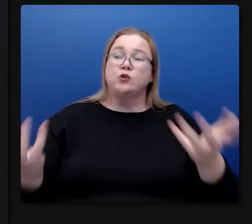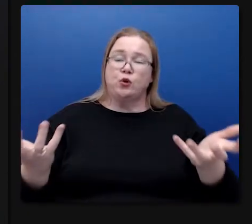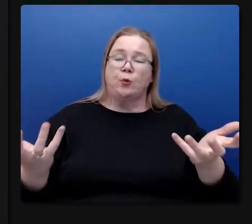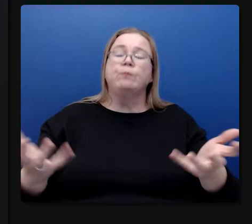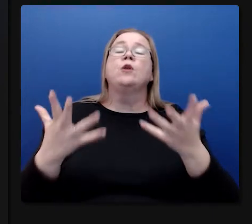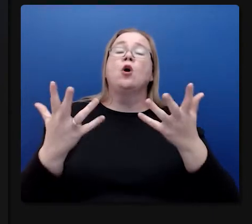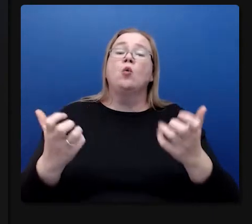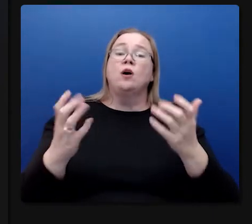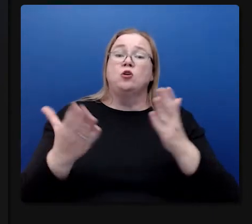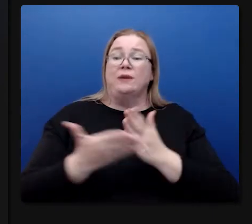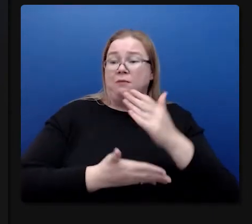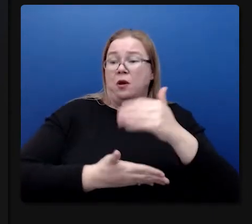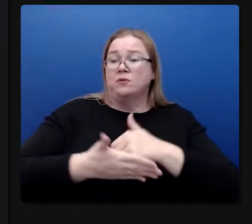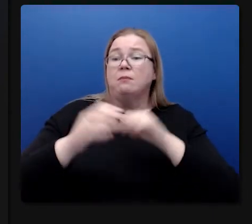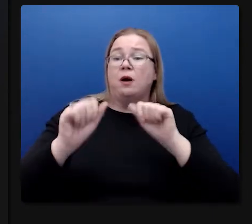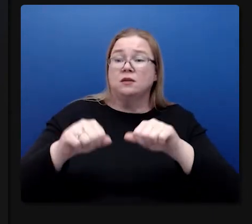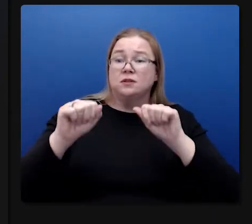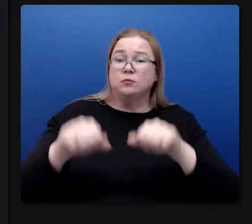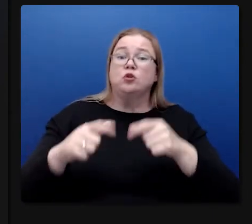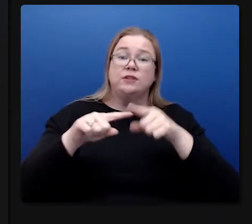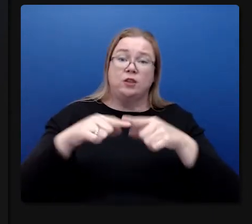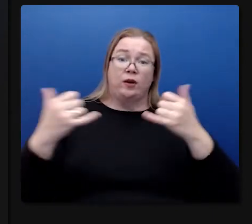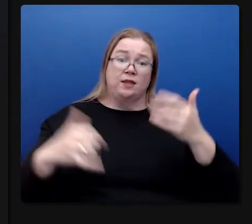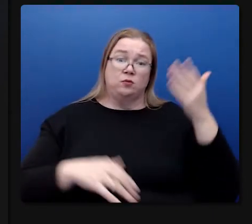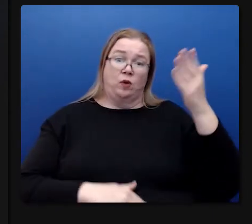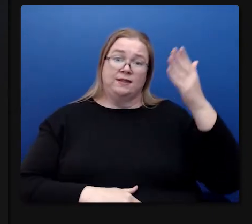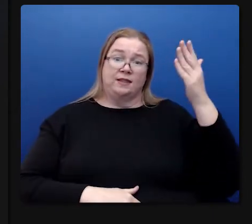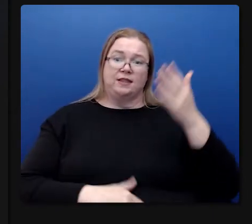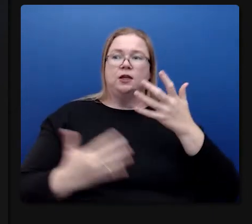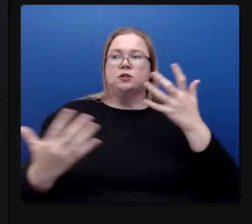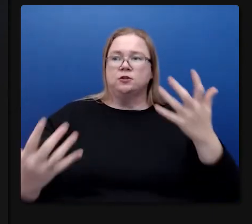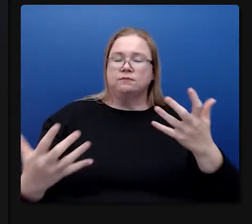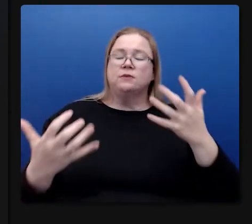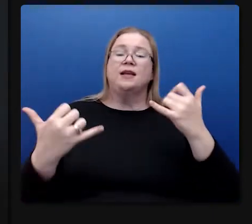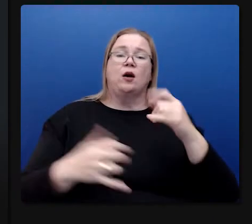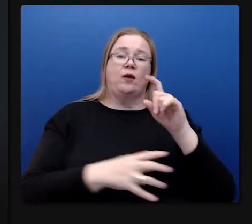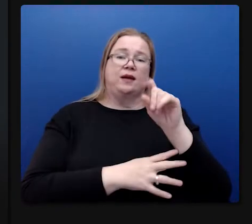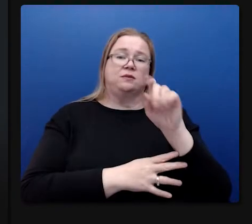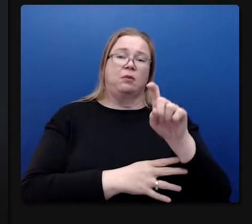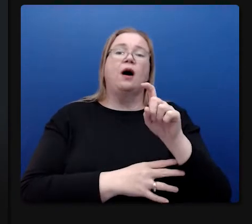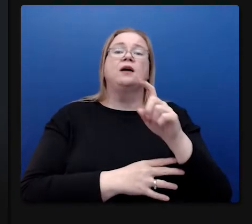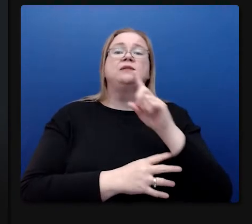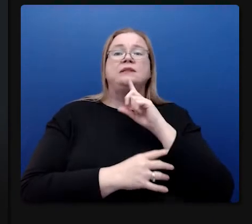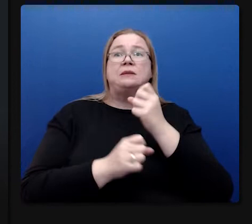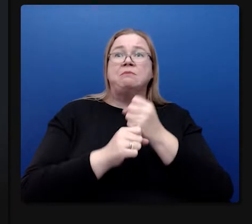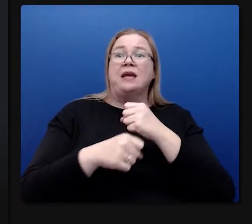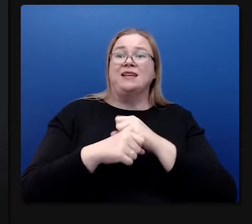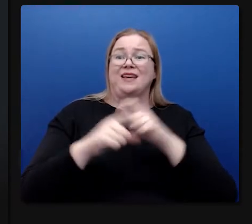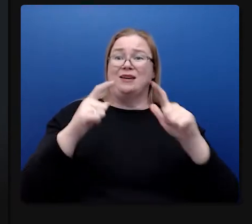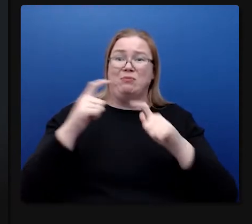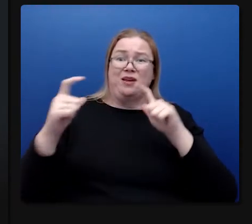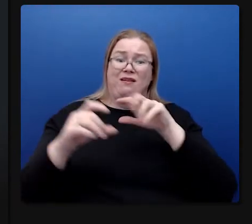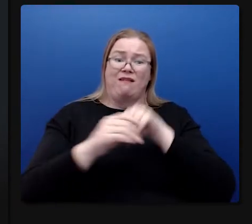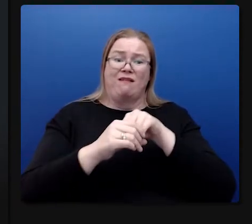We want to be as transparent as possible during this presentation and given Xbox is making major investments